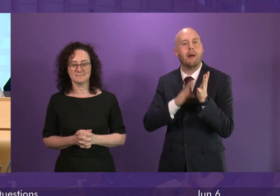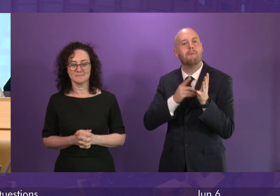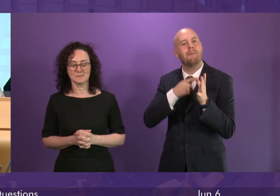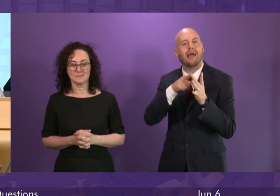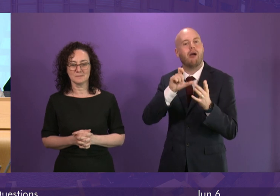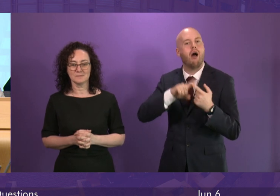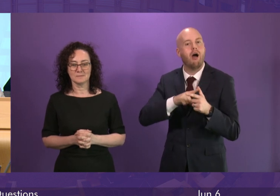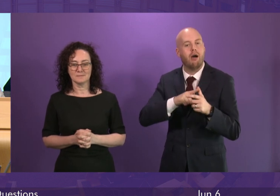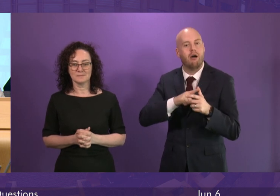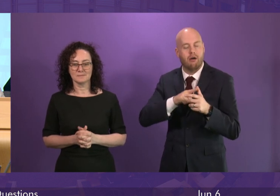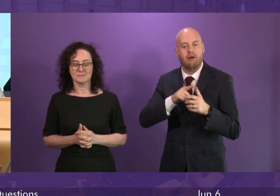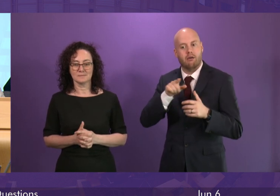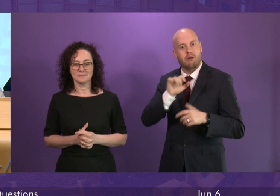want to indicate—once again—his confidence that the